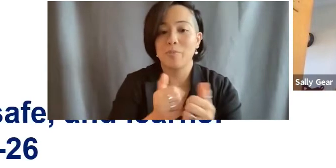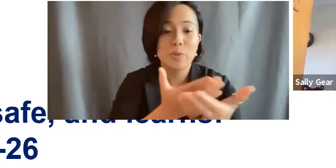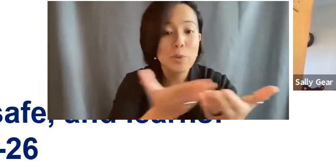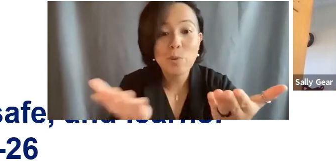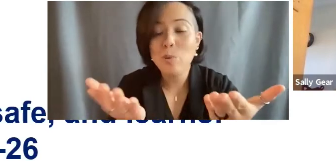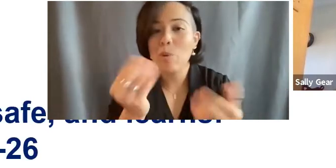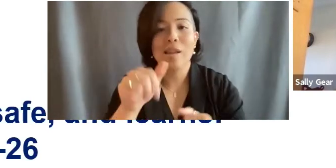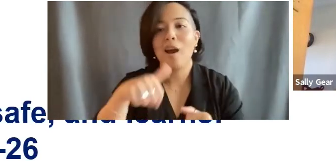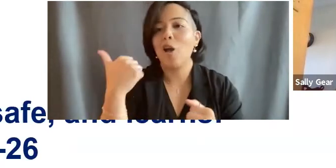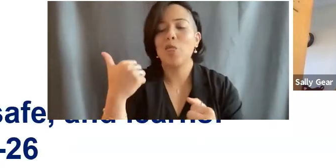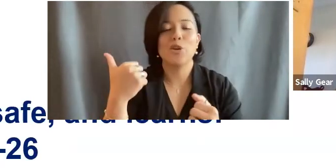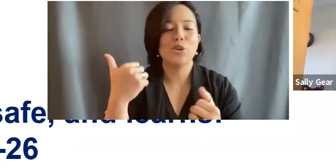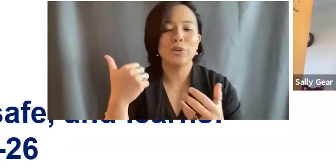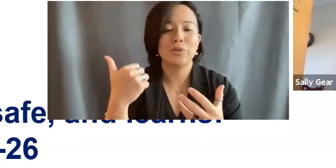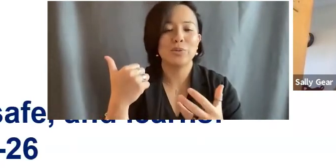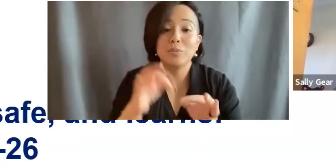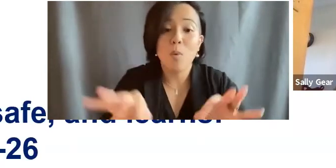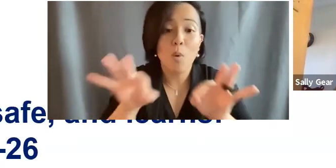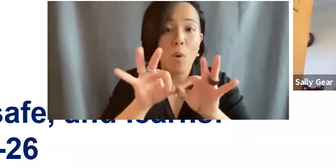important and partners on the G7, but